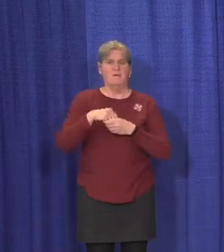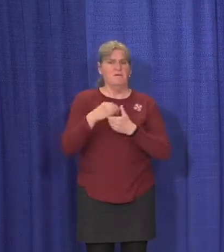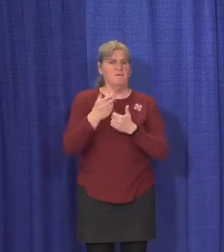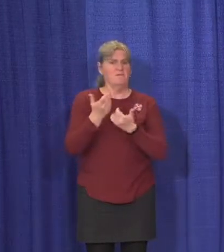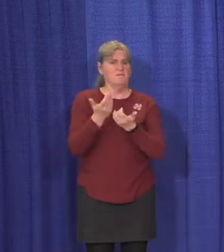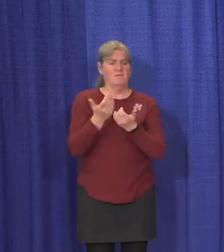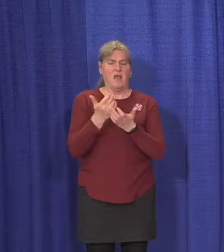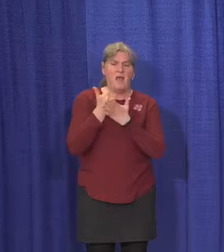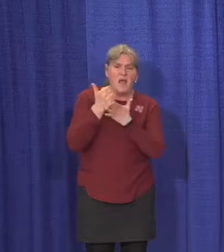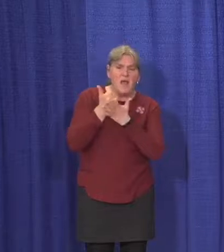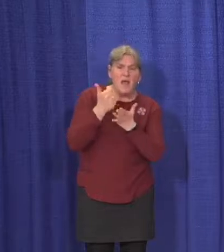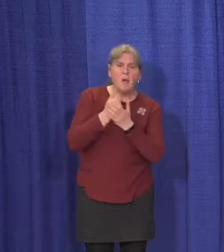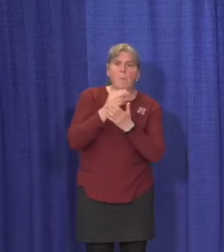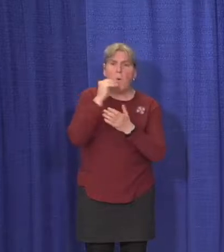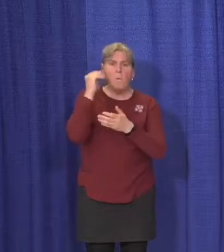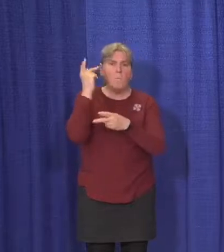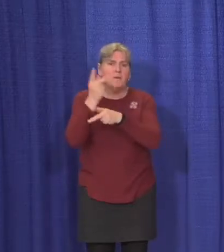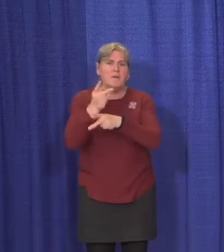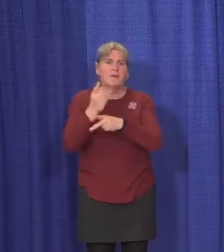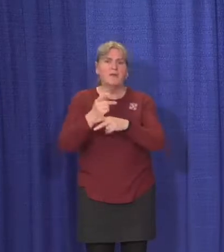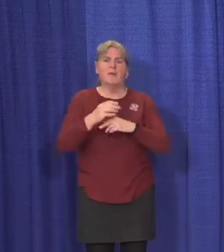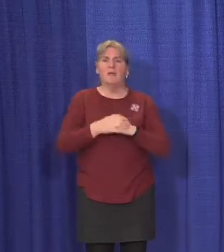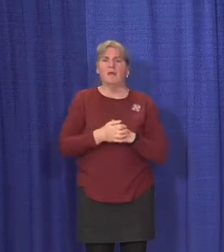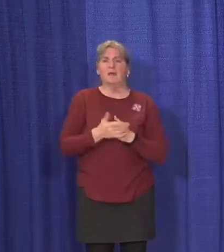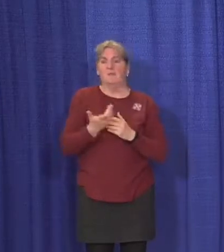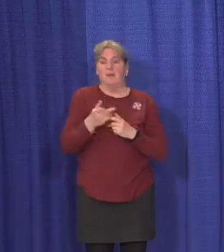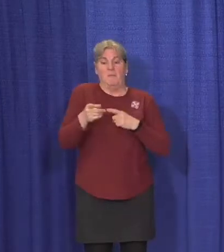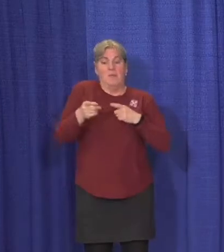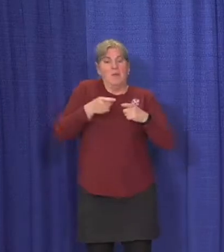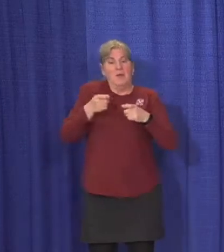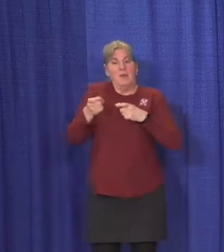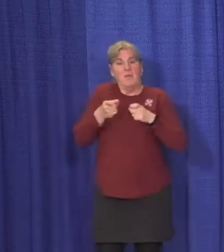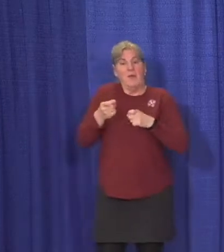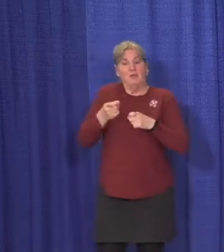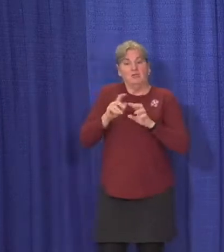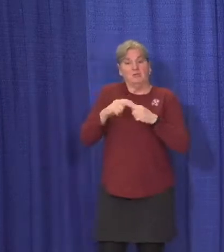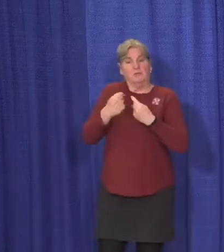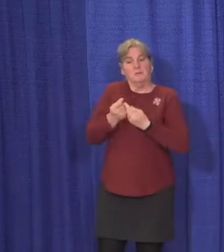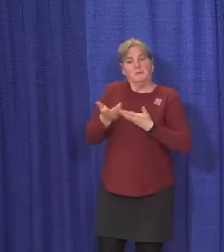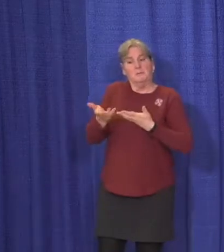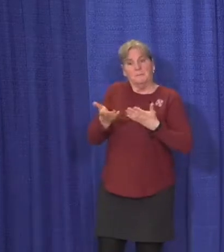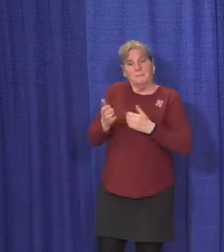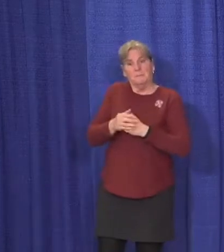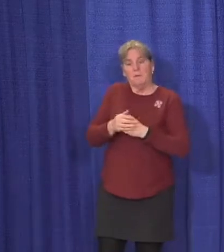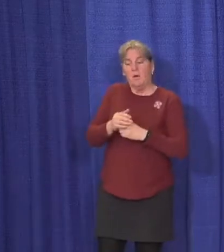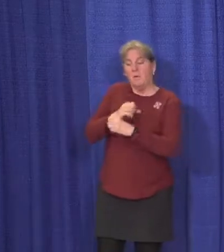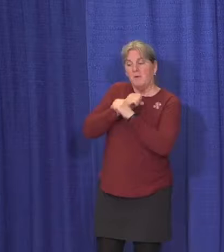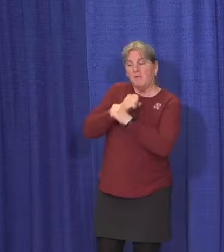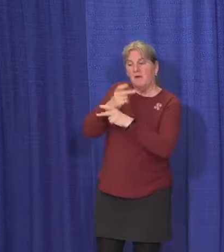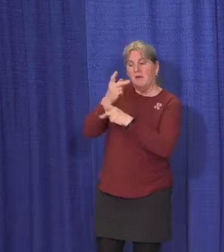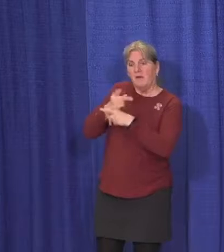their serving and long term care facilities are helping in home care, in managing clinical teams